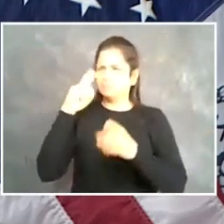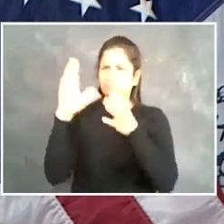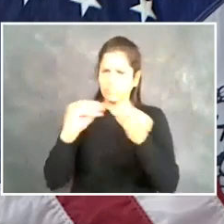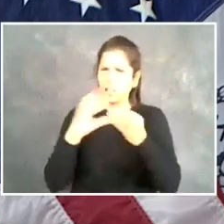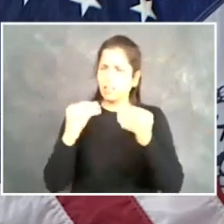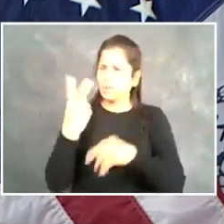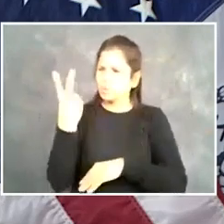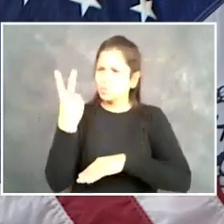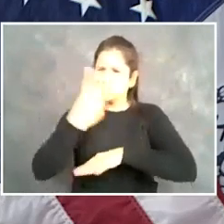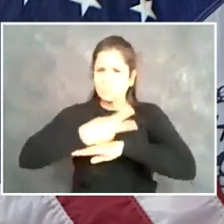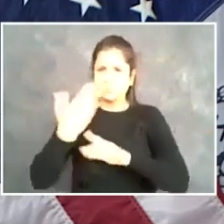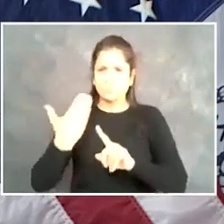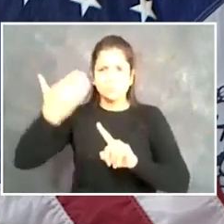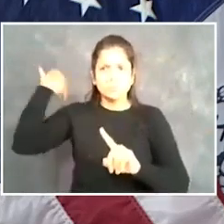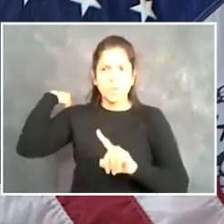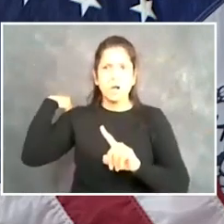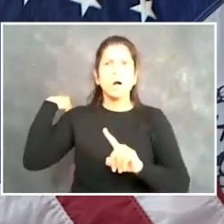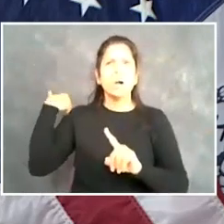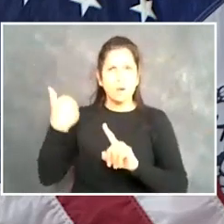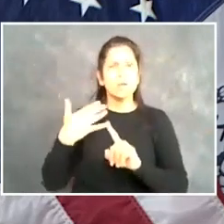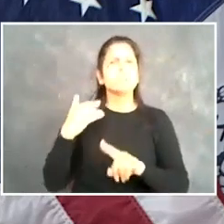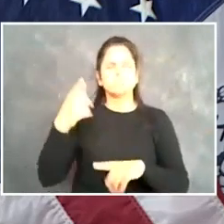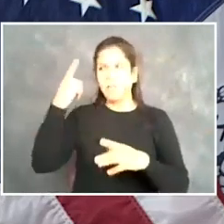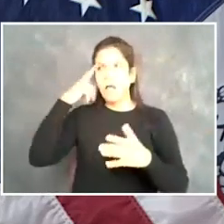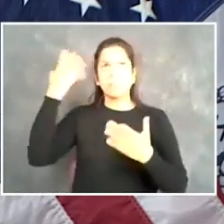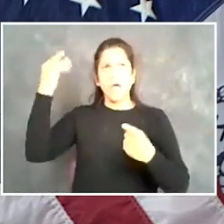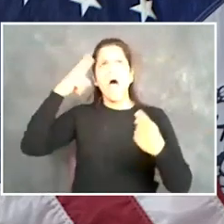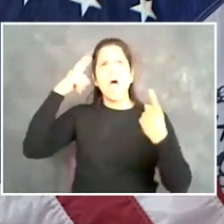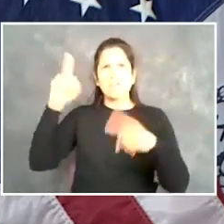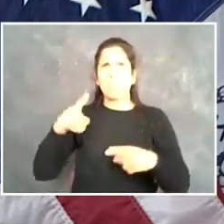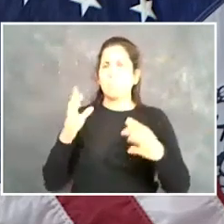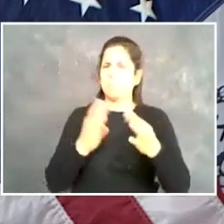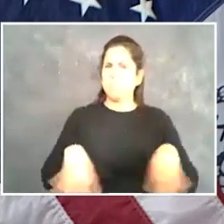AGO AND I TRIED TO AMPLIFY FOR